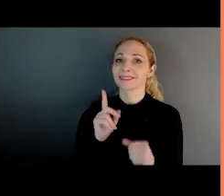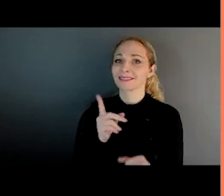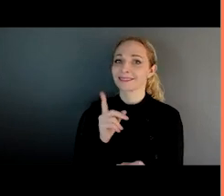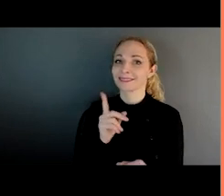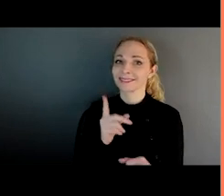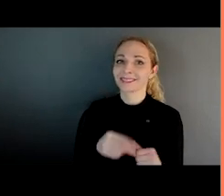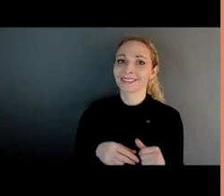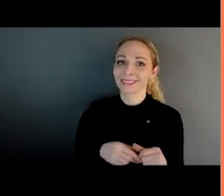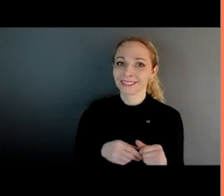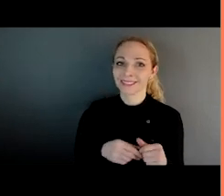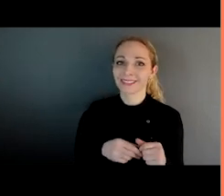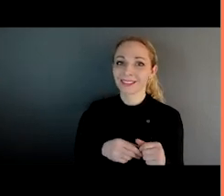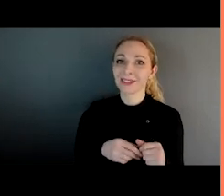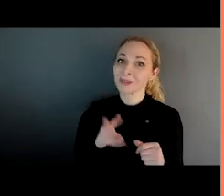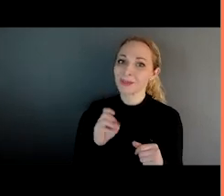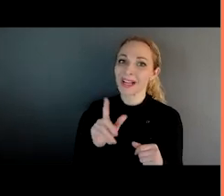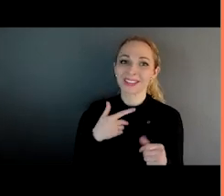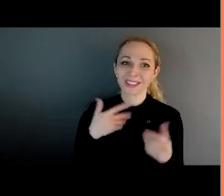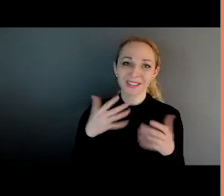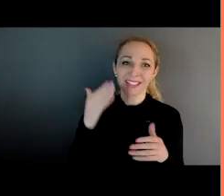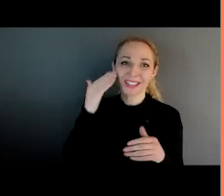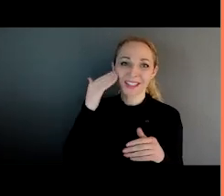WELL, WE KNOW THAT OUR BOOLEAN IS WORKING.